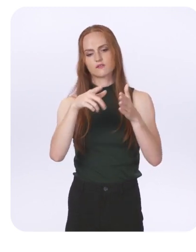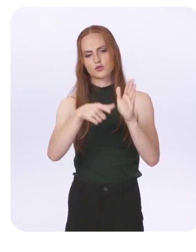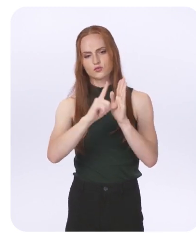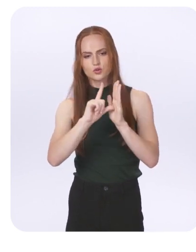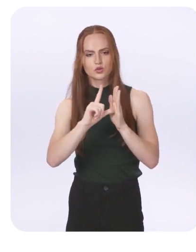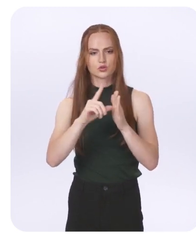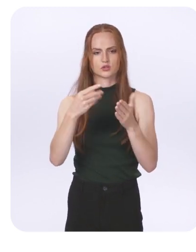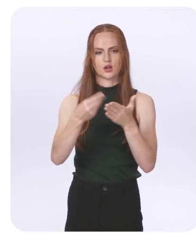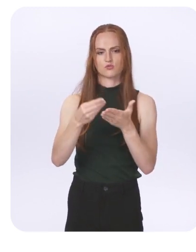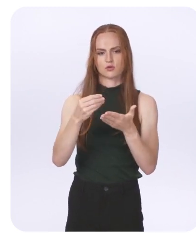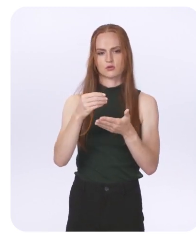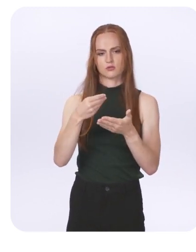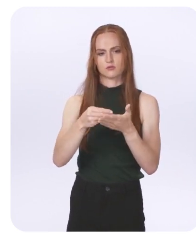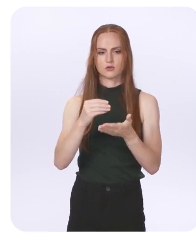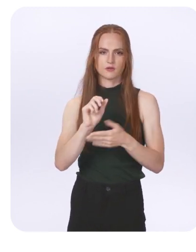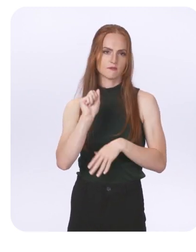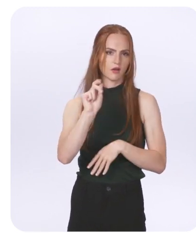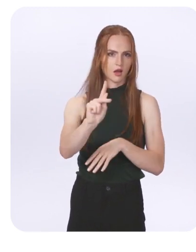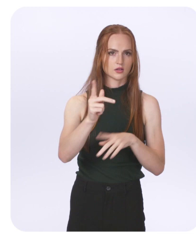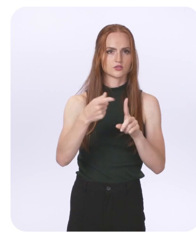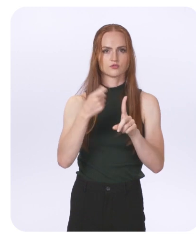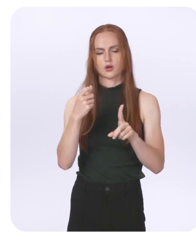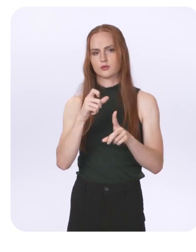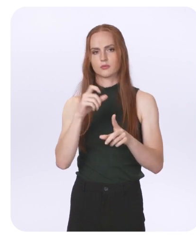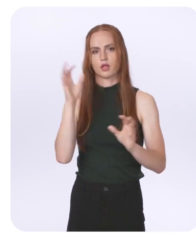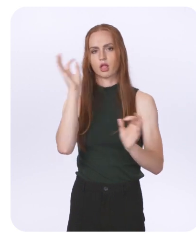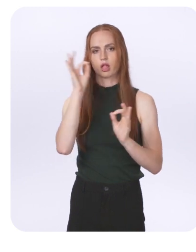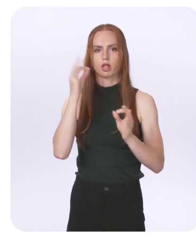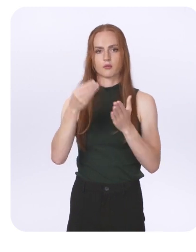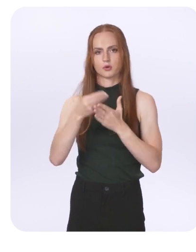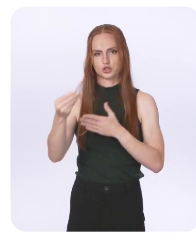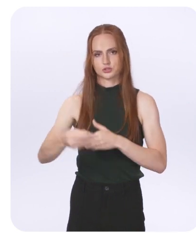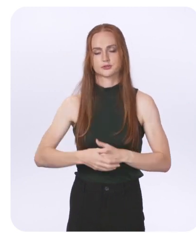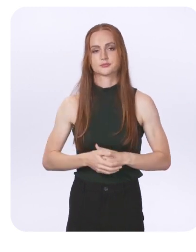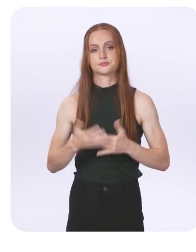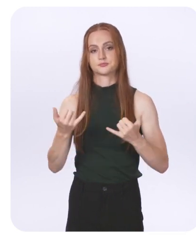Thanks, Dan. All right. A common question we get asked by developers is